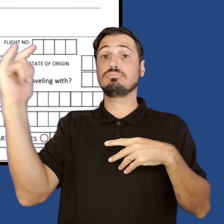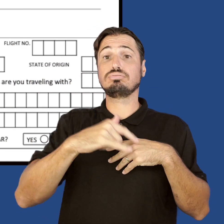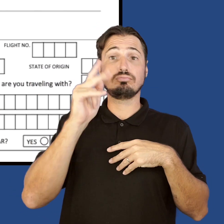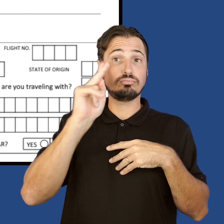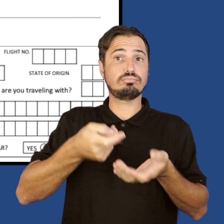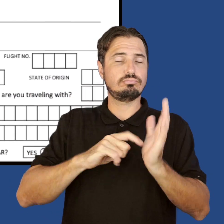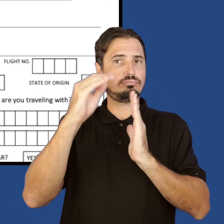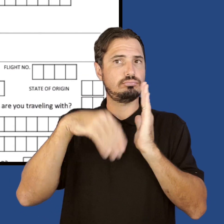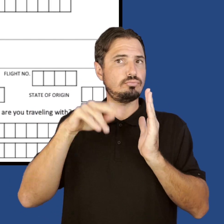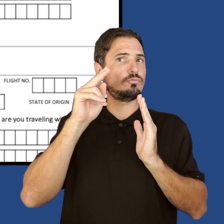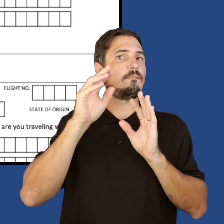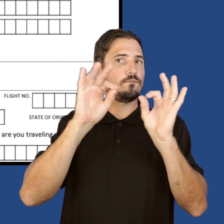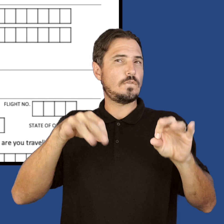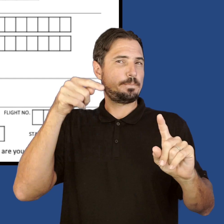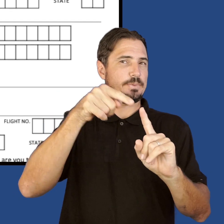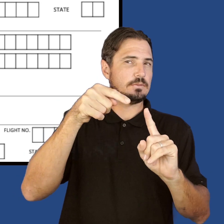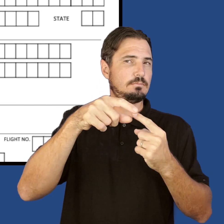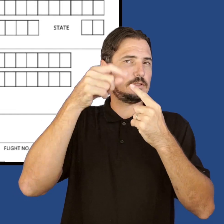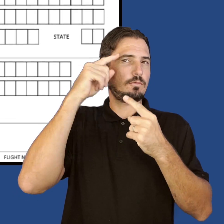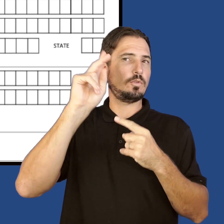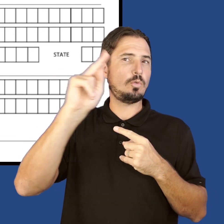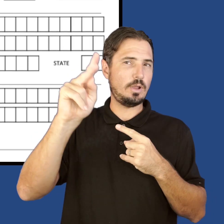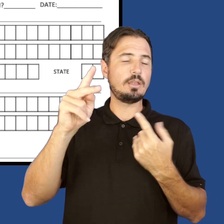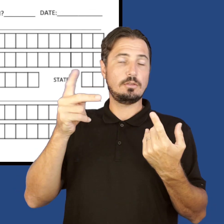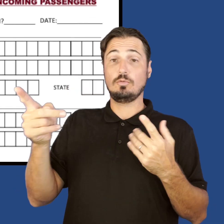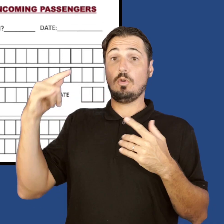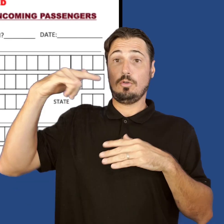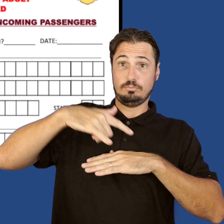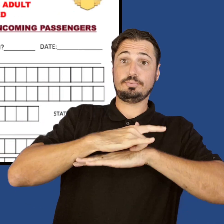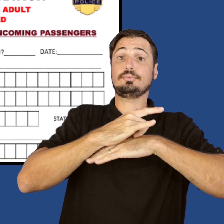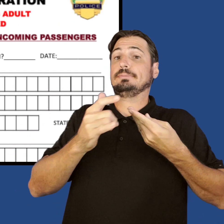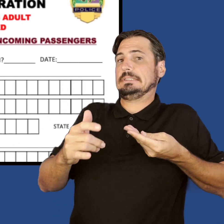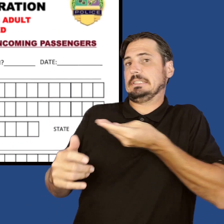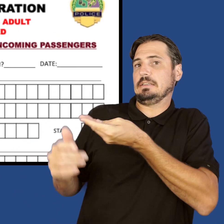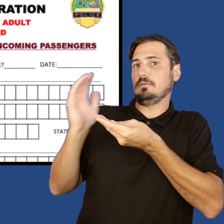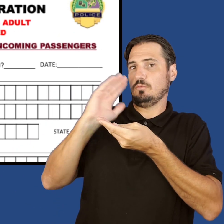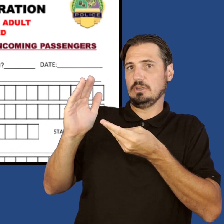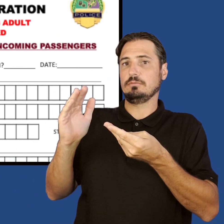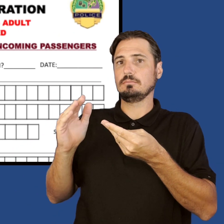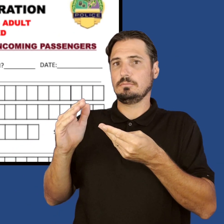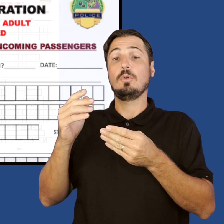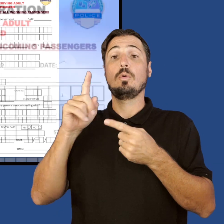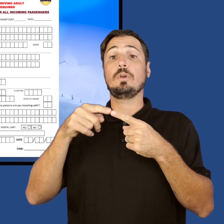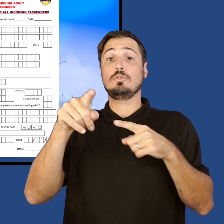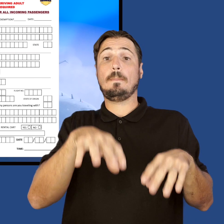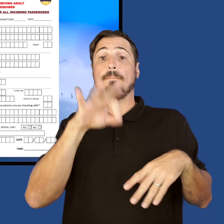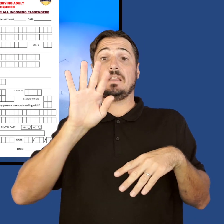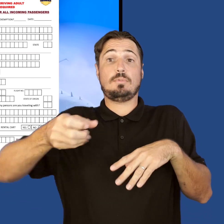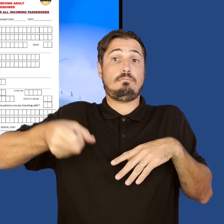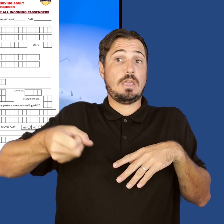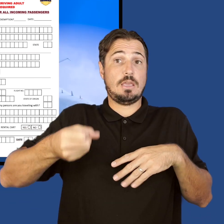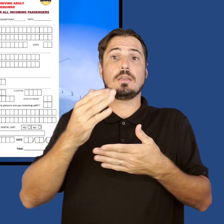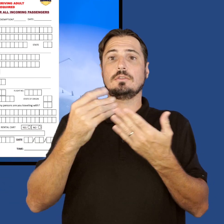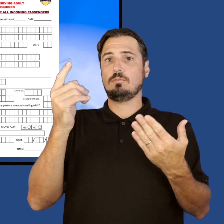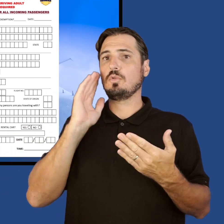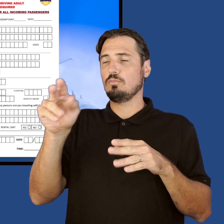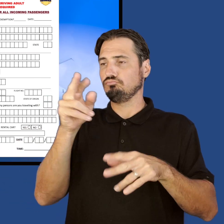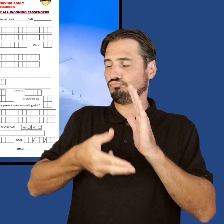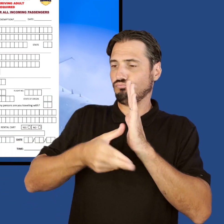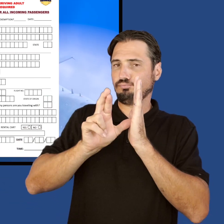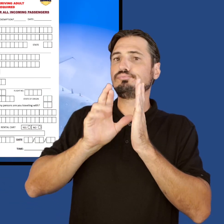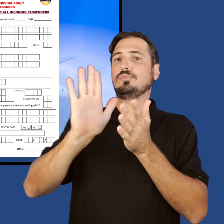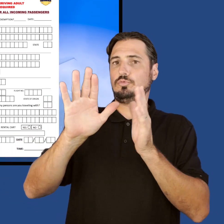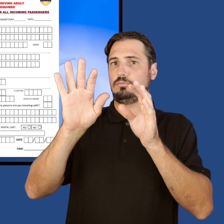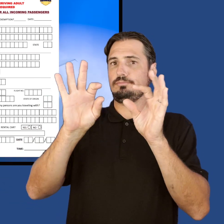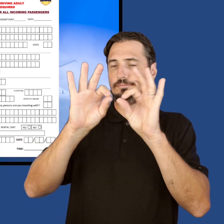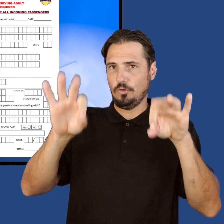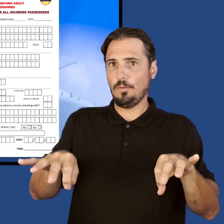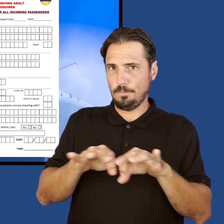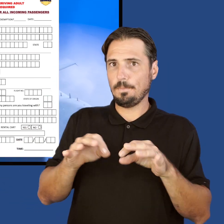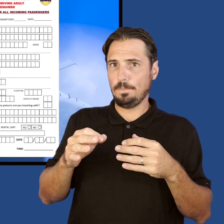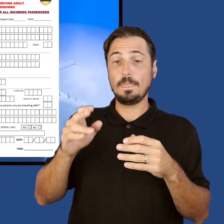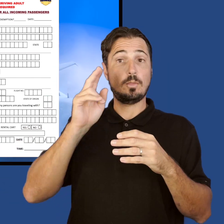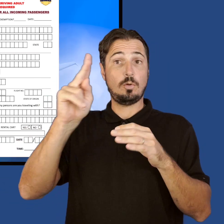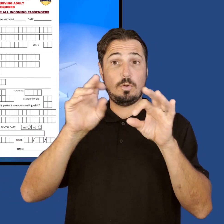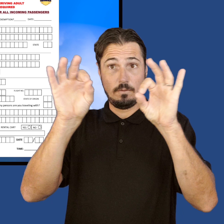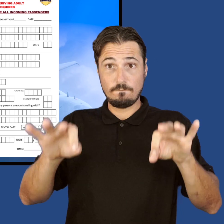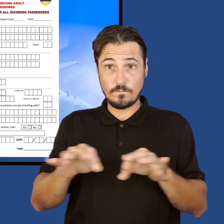a Kaua`i Arrival Form, which you will receive when you land. It will be collected and reviewed at Baggage Claim prior to the leaving the airport facility. The Kaua‘i Arrival Form provides law